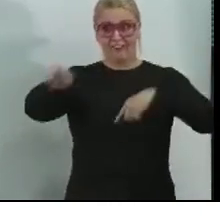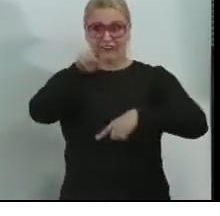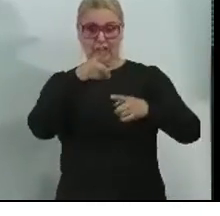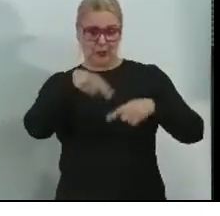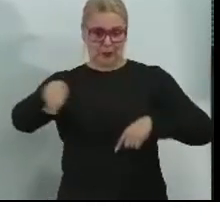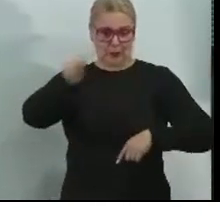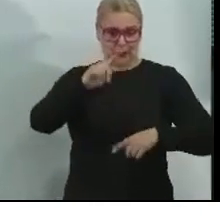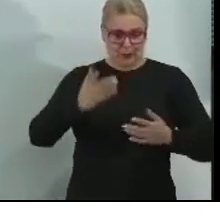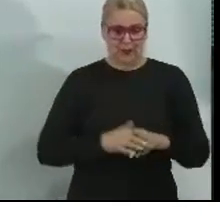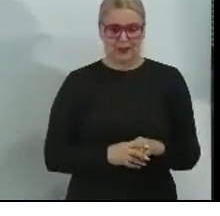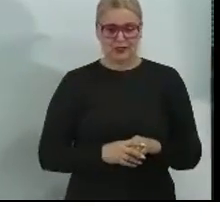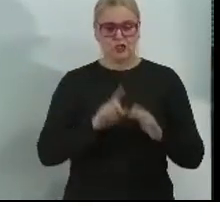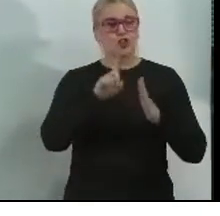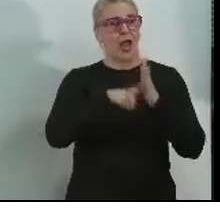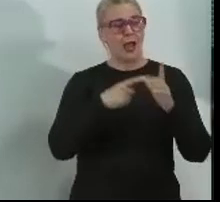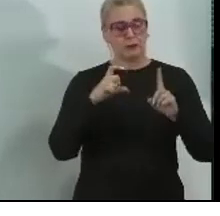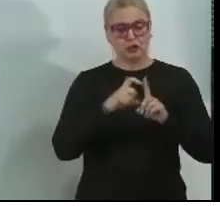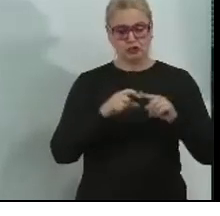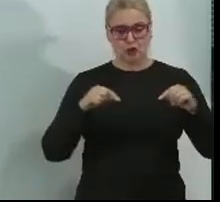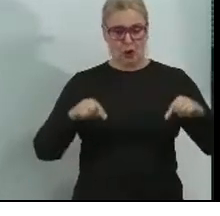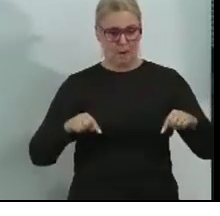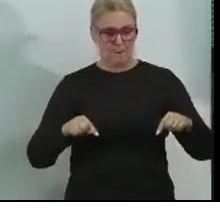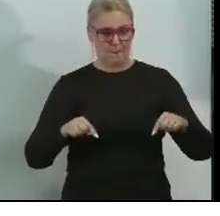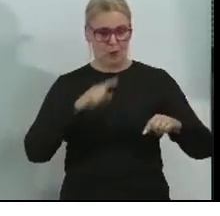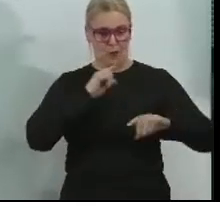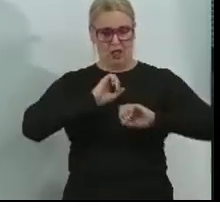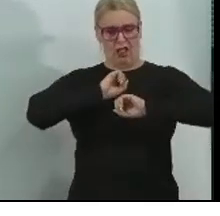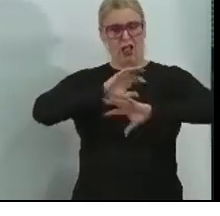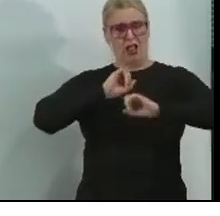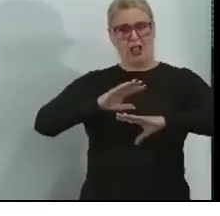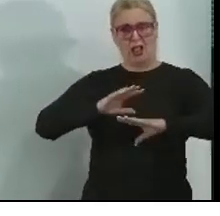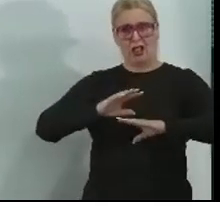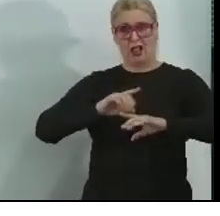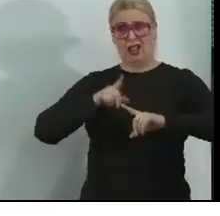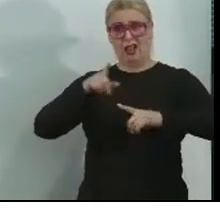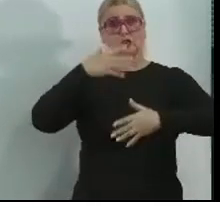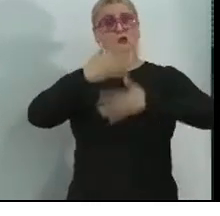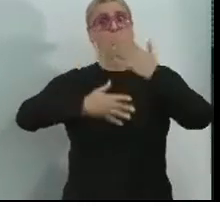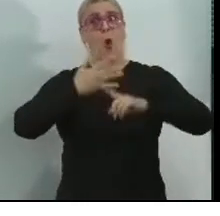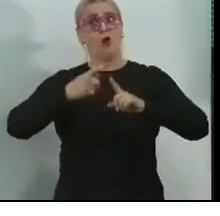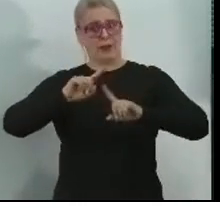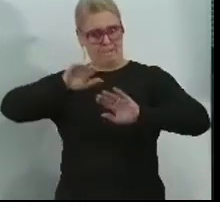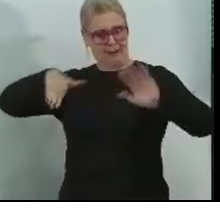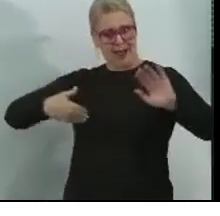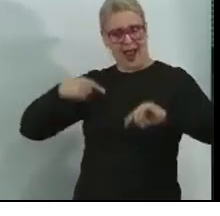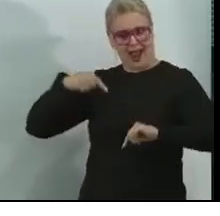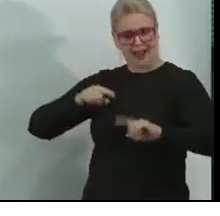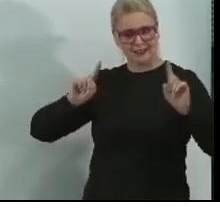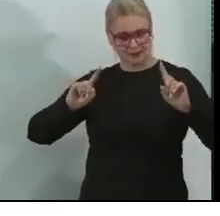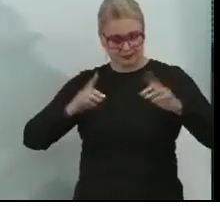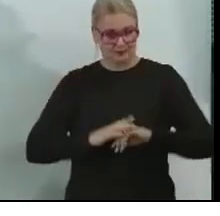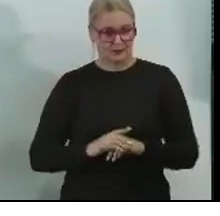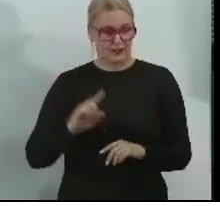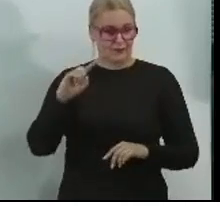of course, is incredibly challenging to watch because it's noisy and shanty and going at it. I mean, there's something there happening, isn't there?